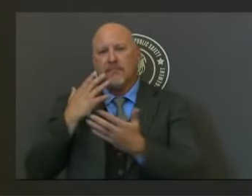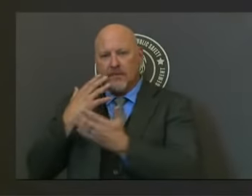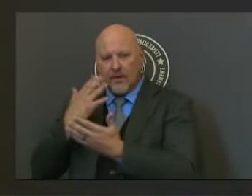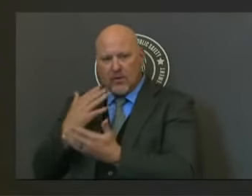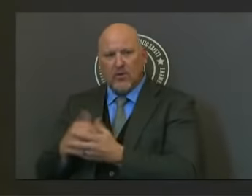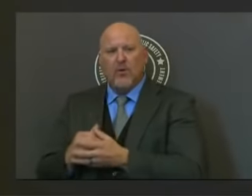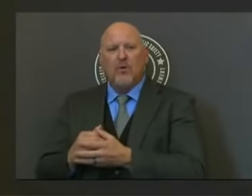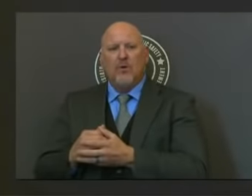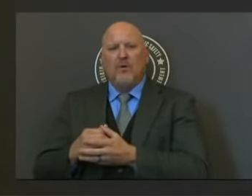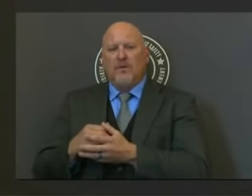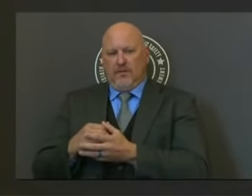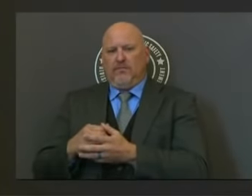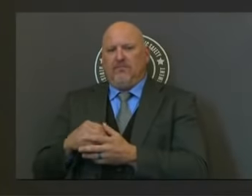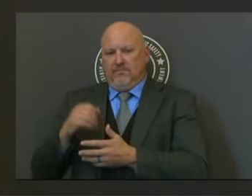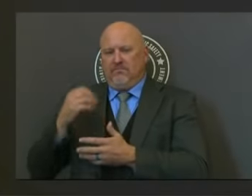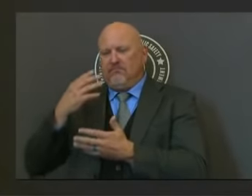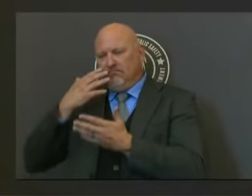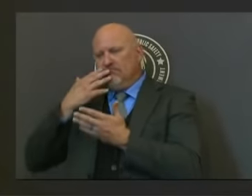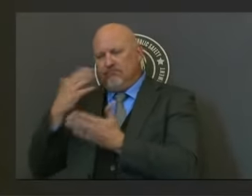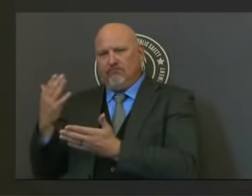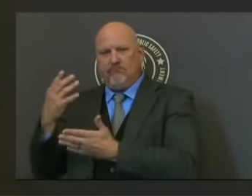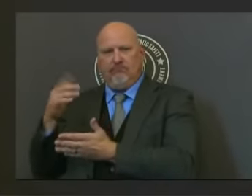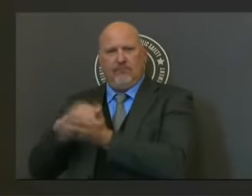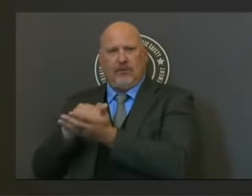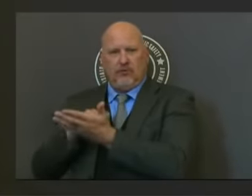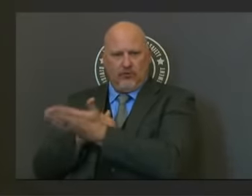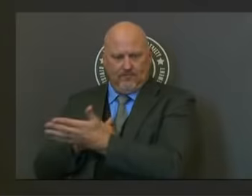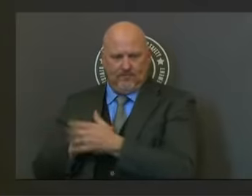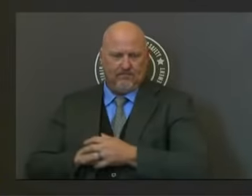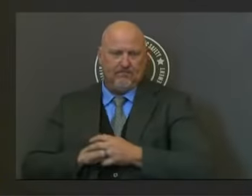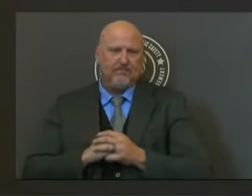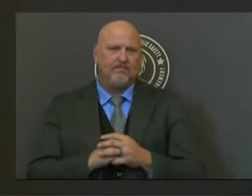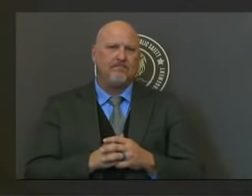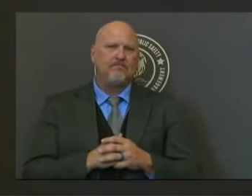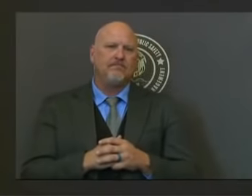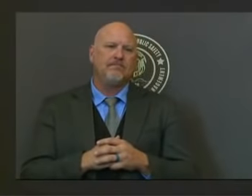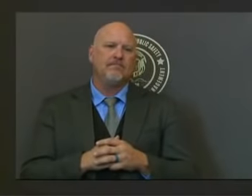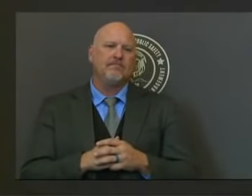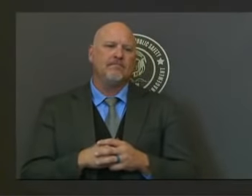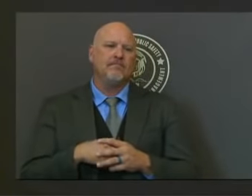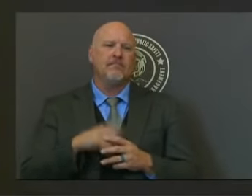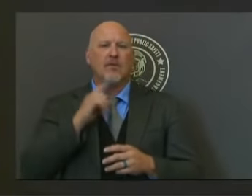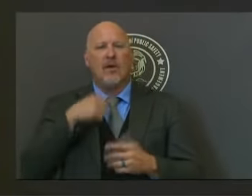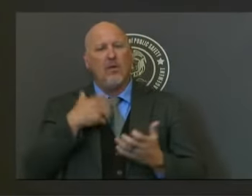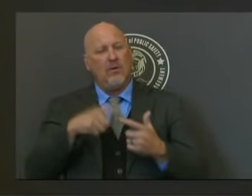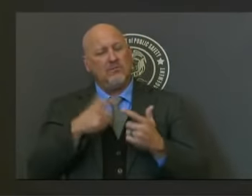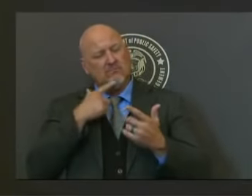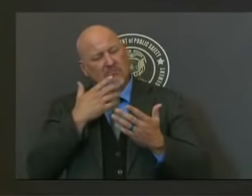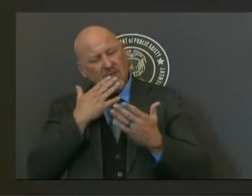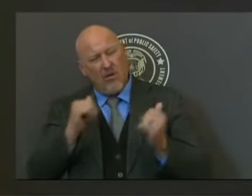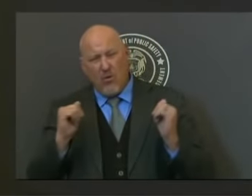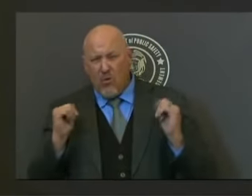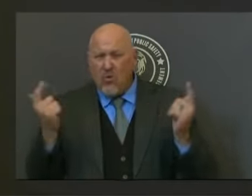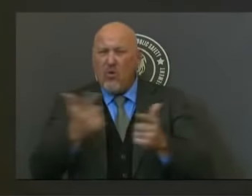service and all those out there on the front lines doing so much